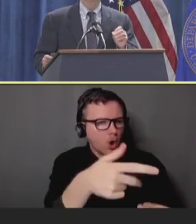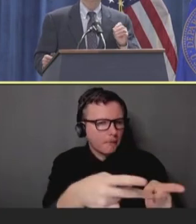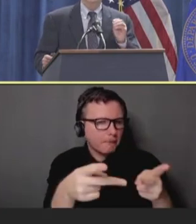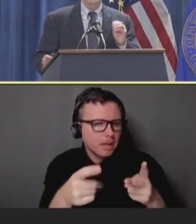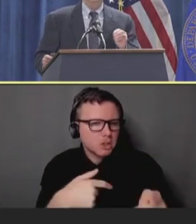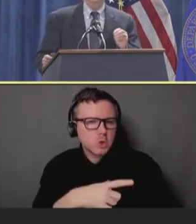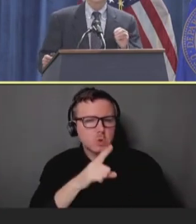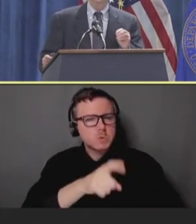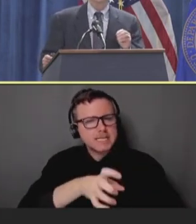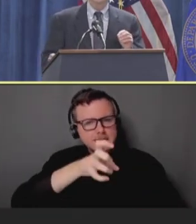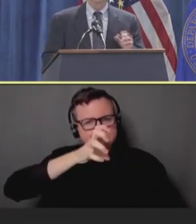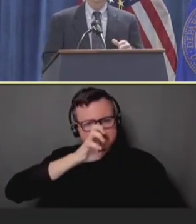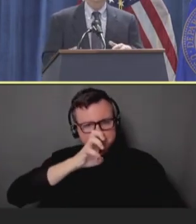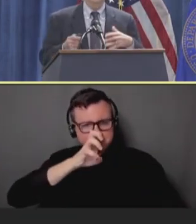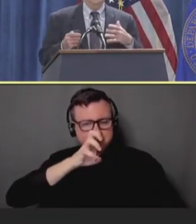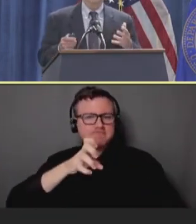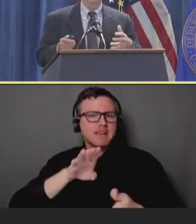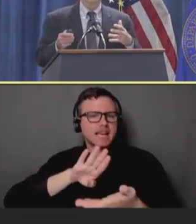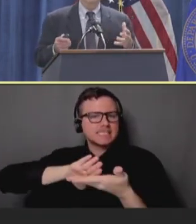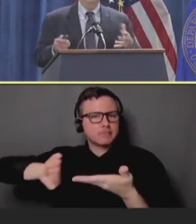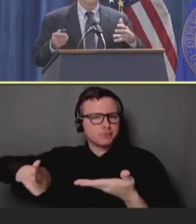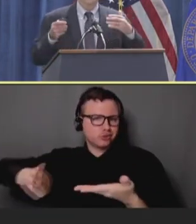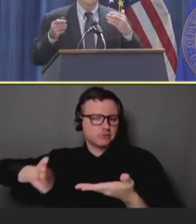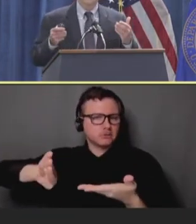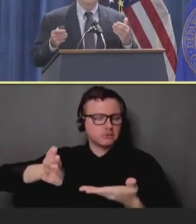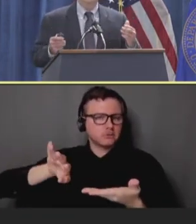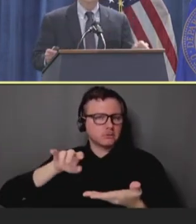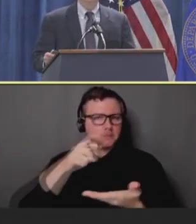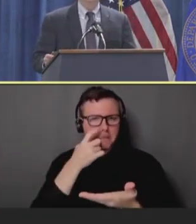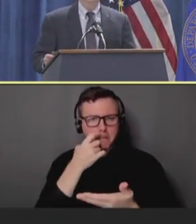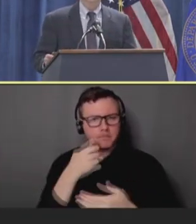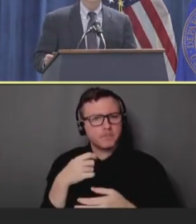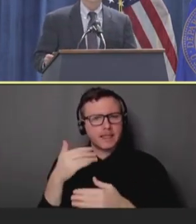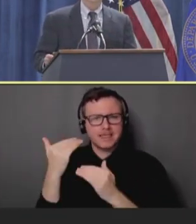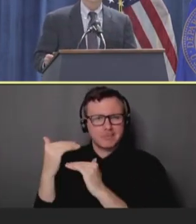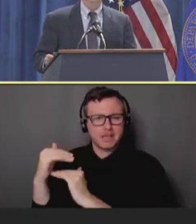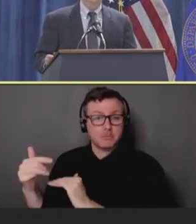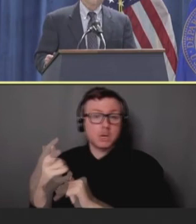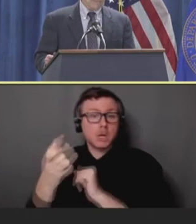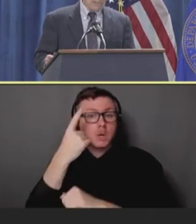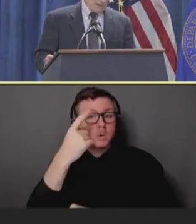vaccine exemptions and making sure that the numbers stayed high.